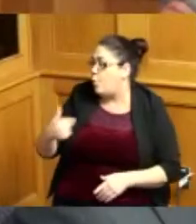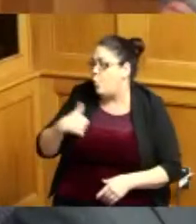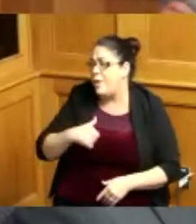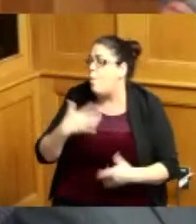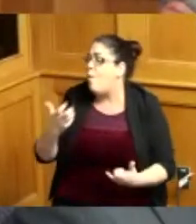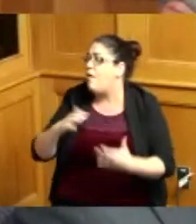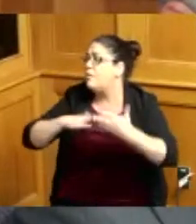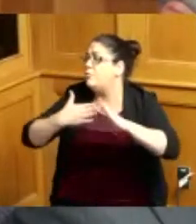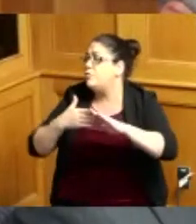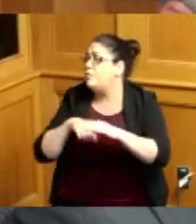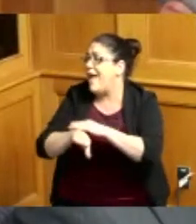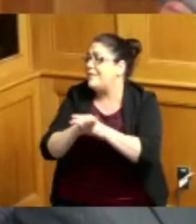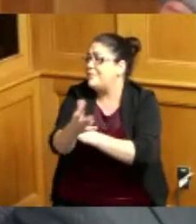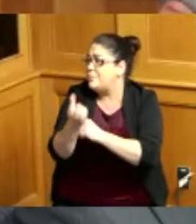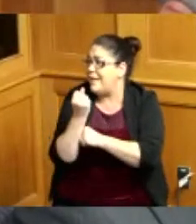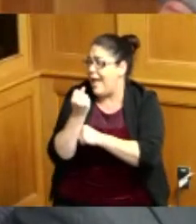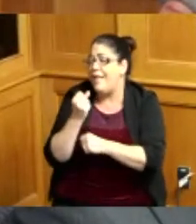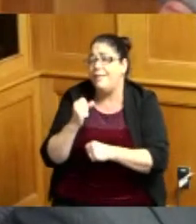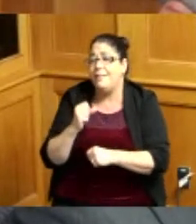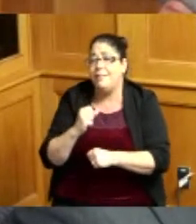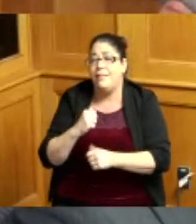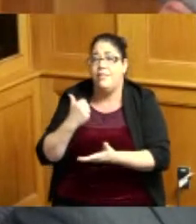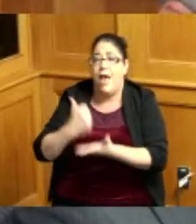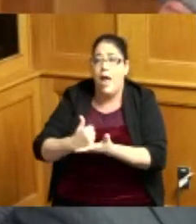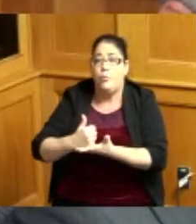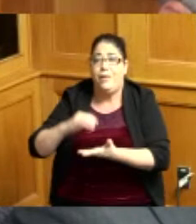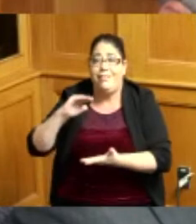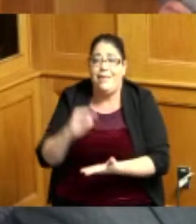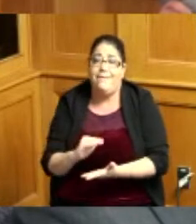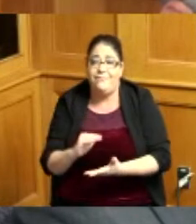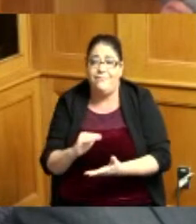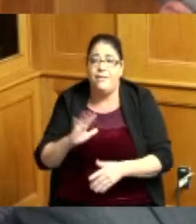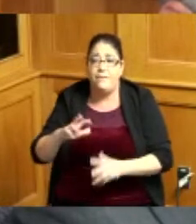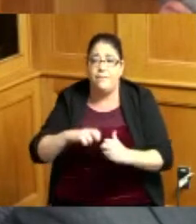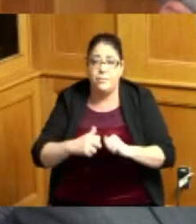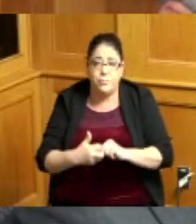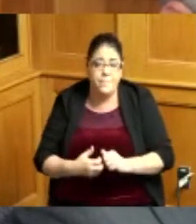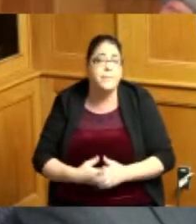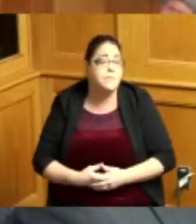money and this relief it's just a matter of when and how we do that so I think that those reports